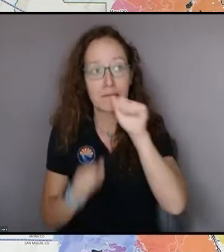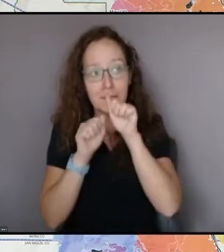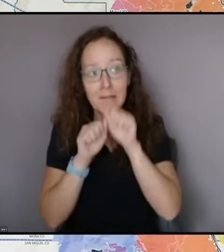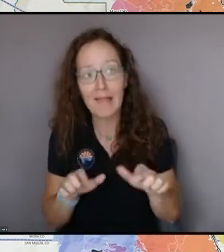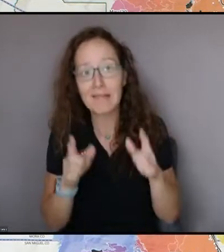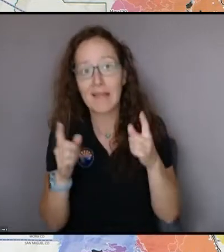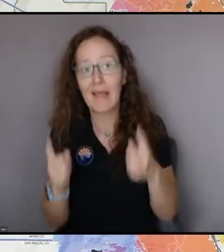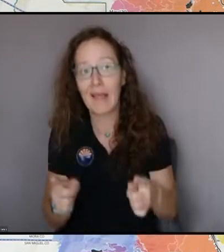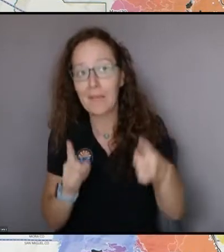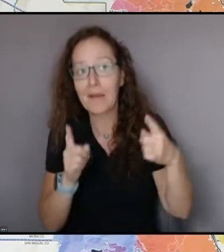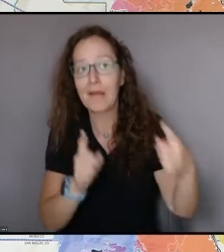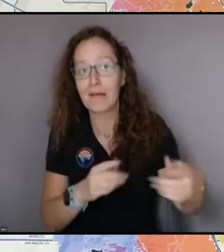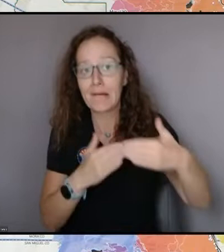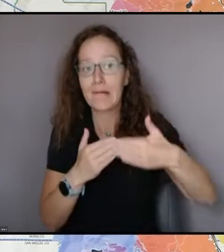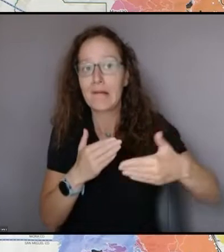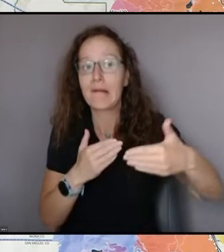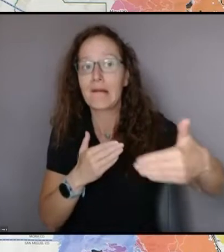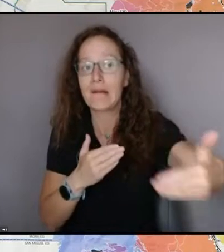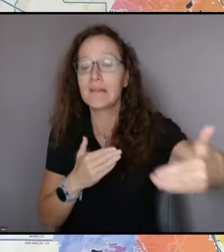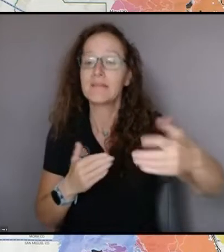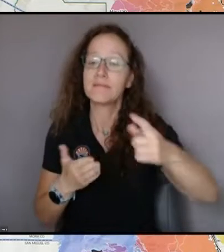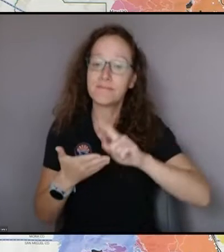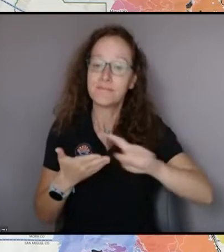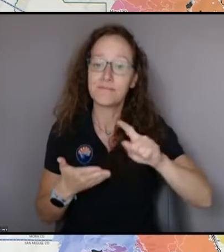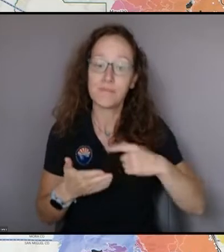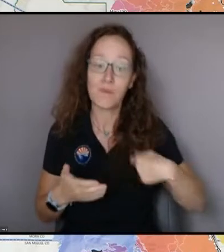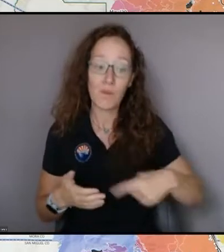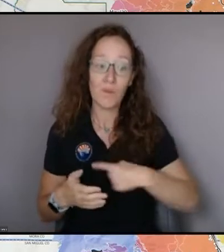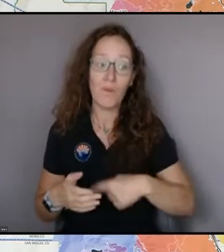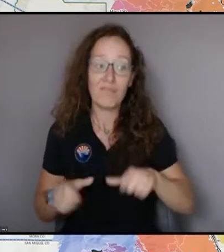everyone that's working on this problem continues to improve